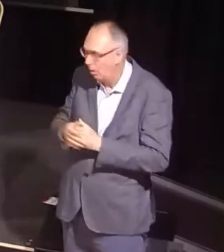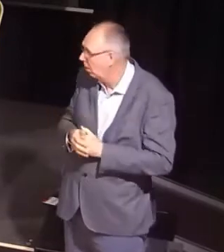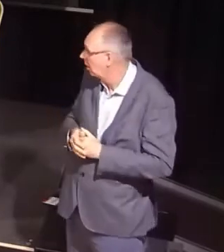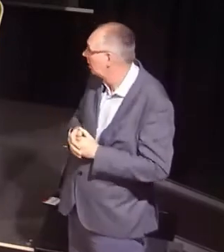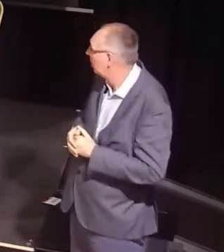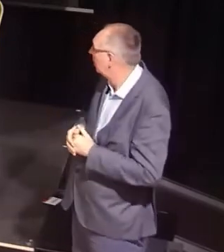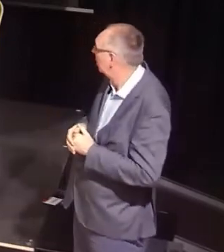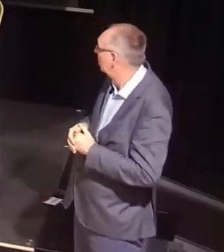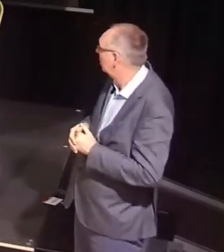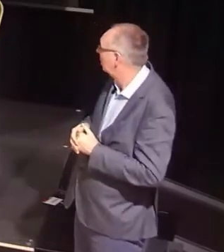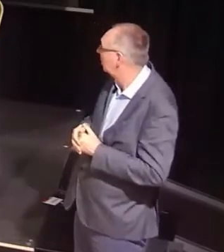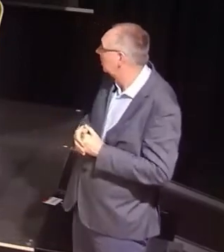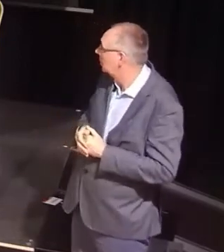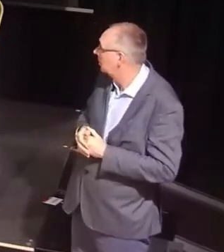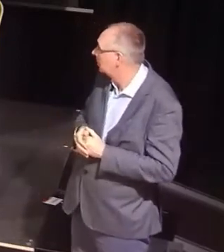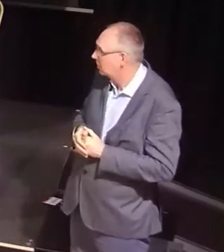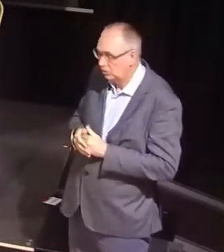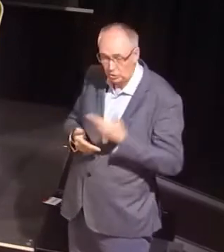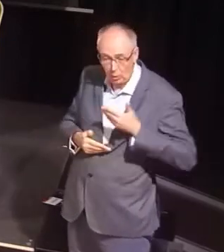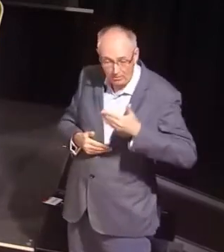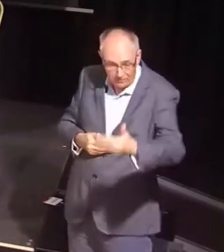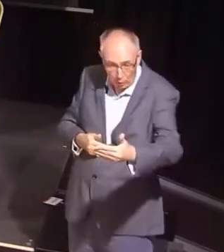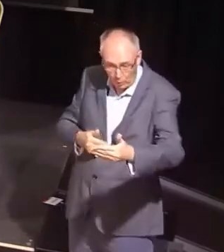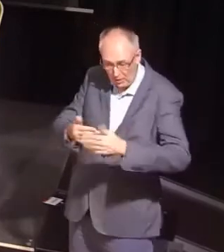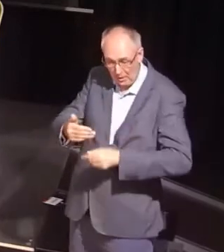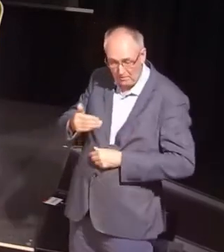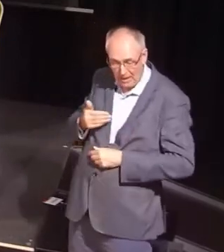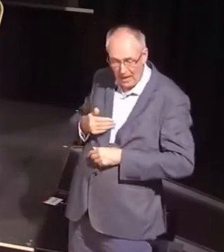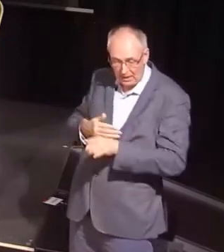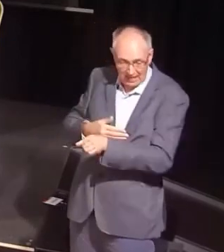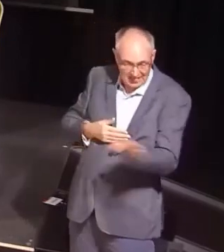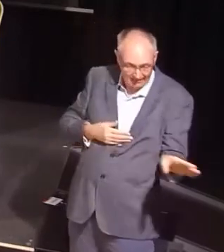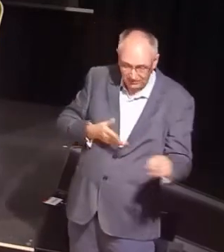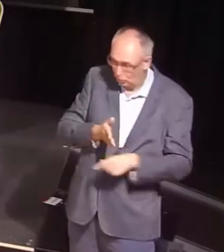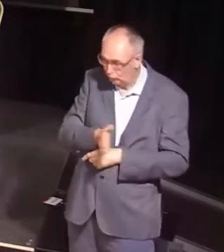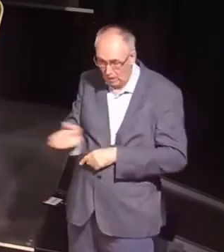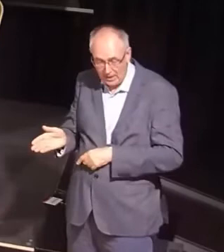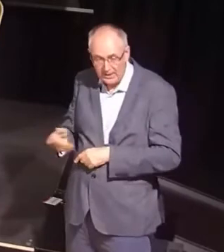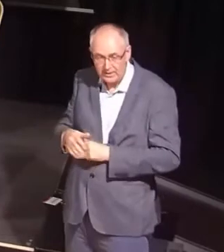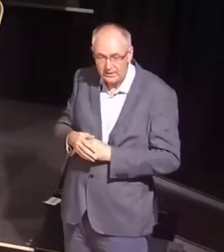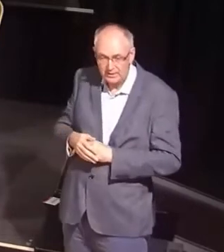Forwards, backwards, left, right, we then map them to the inputs that the game is expecting.